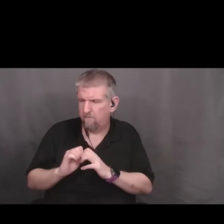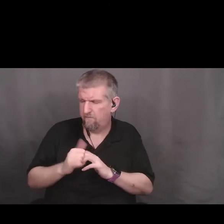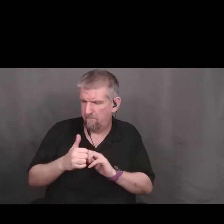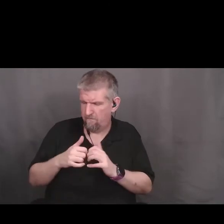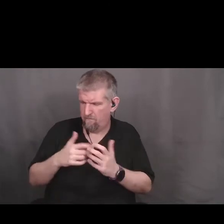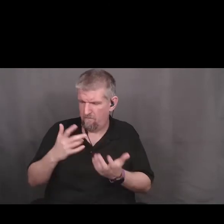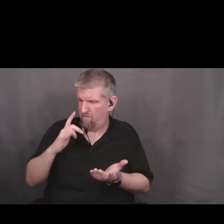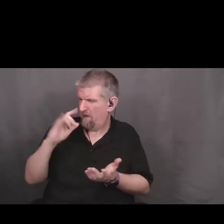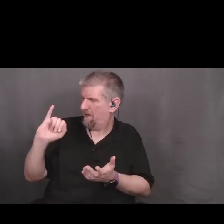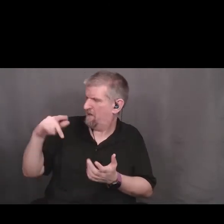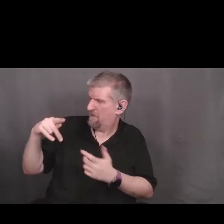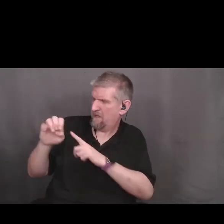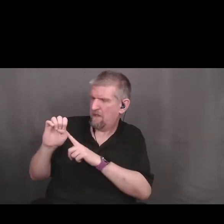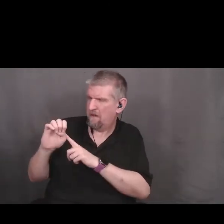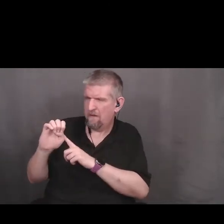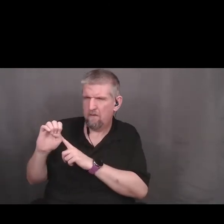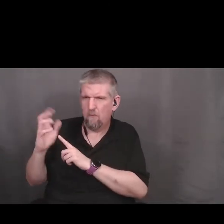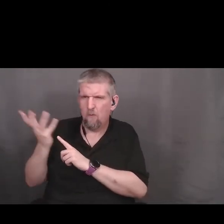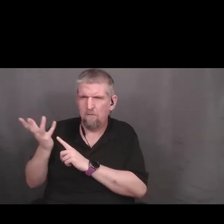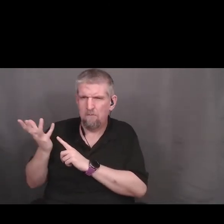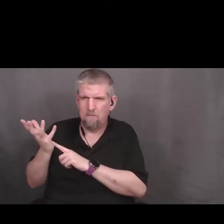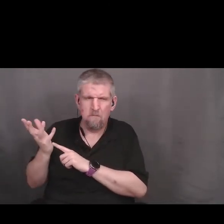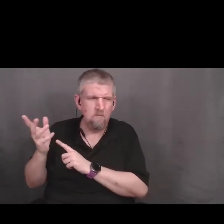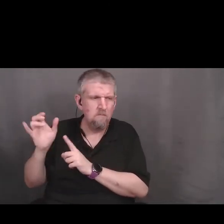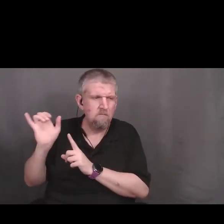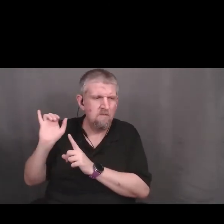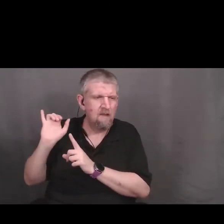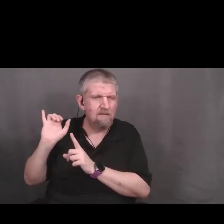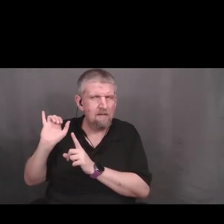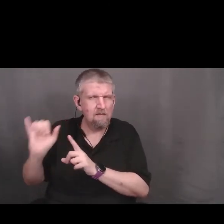it's essentially the plan of services